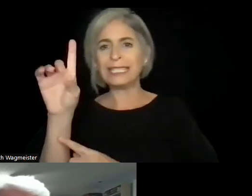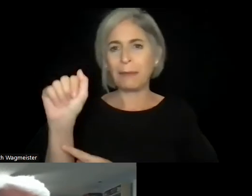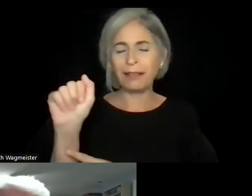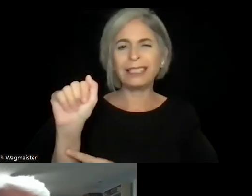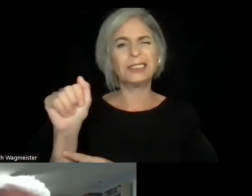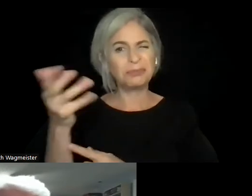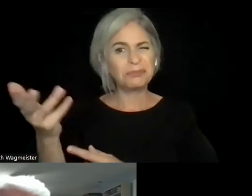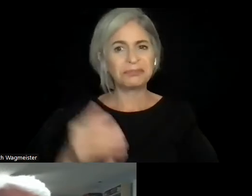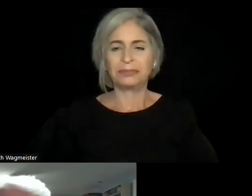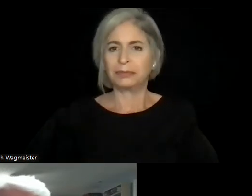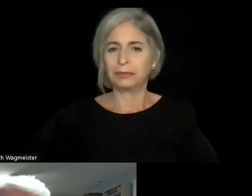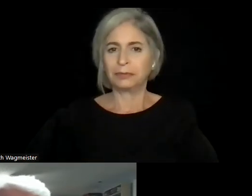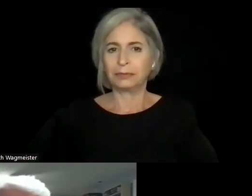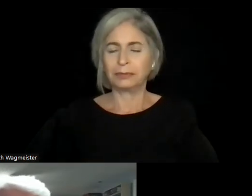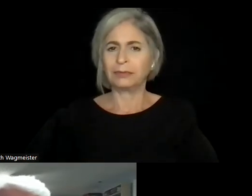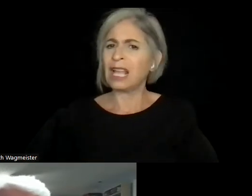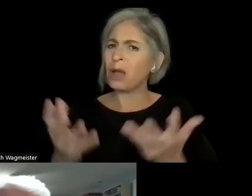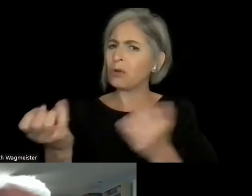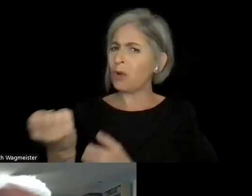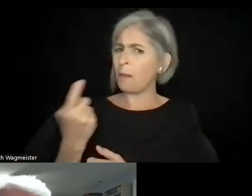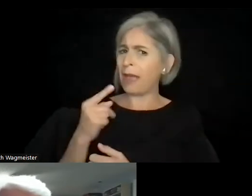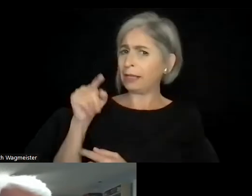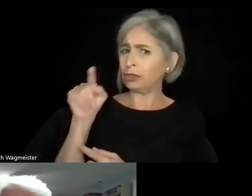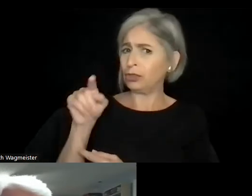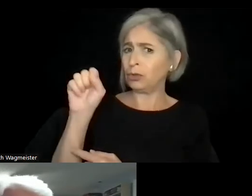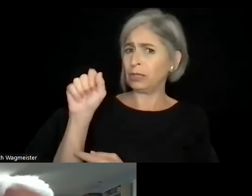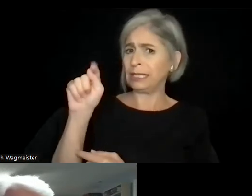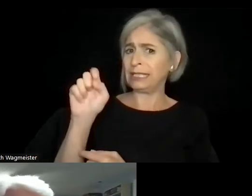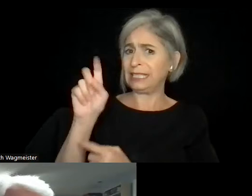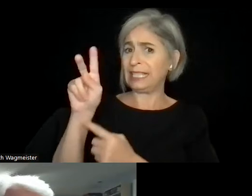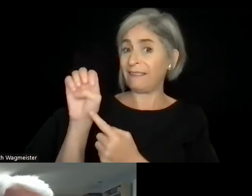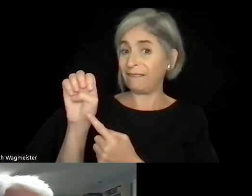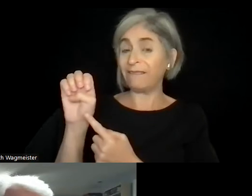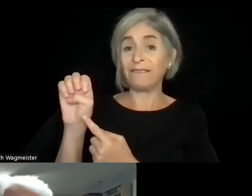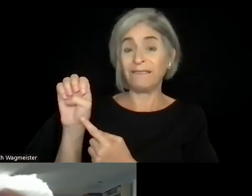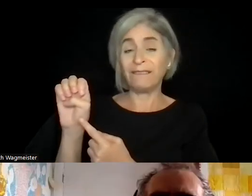it plays going beyond addressing certain issue